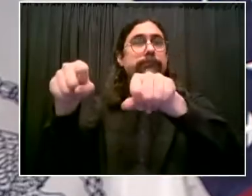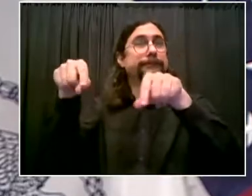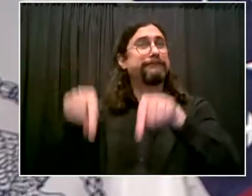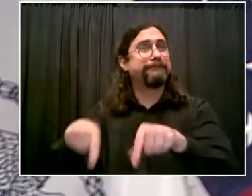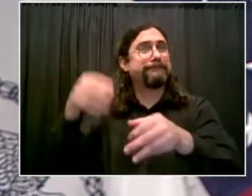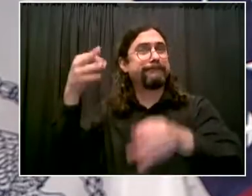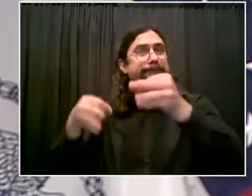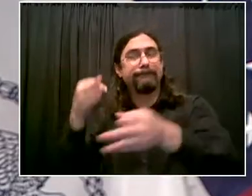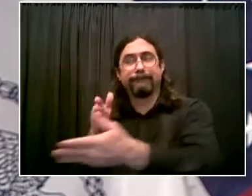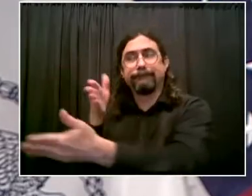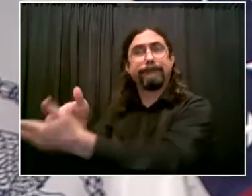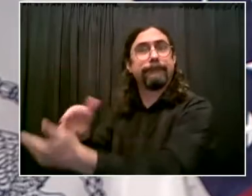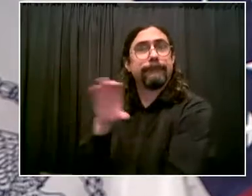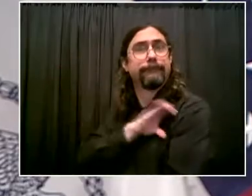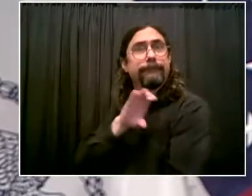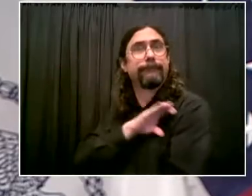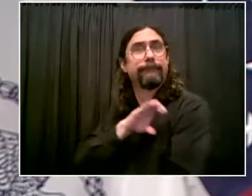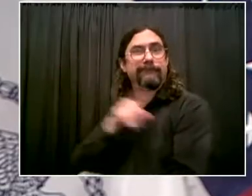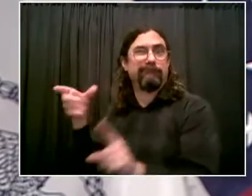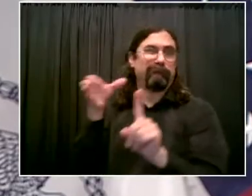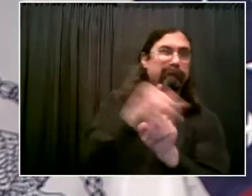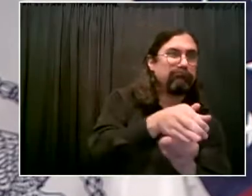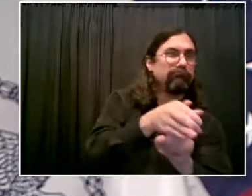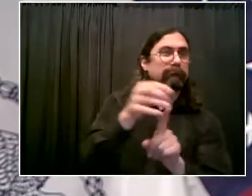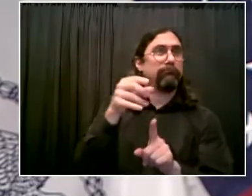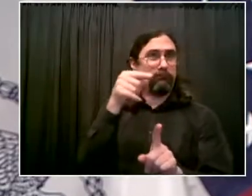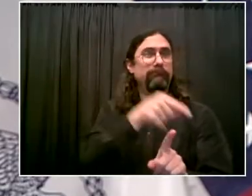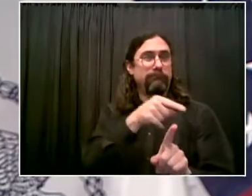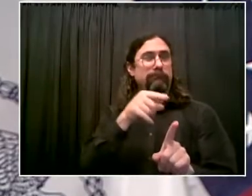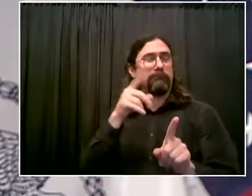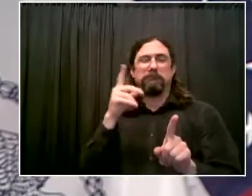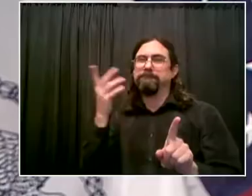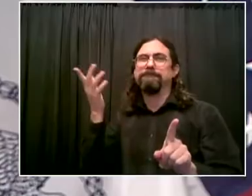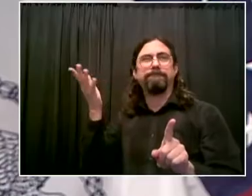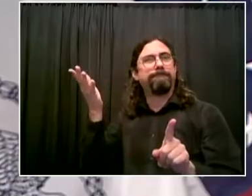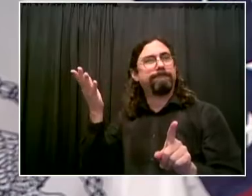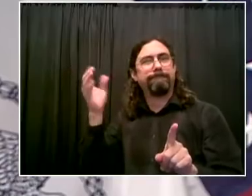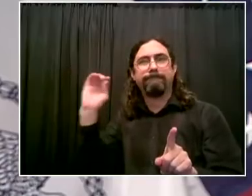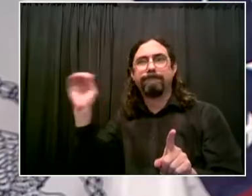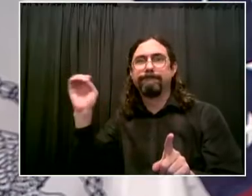EVEN CONSIDER IT ON MY WATCH. BUT THAT'S WHAT I LEARNED, JUAN